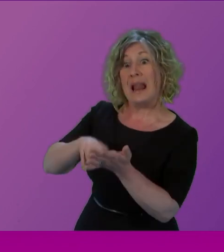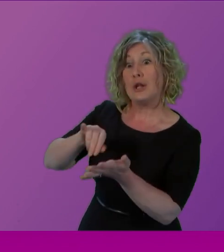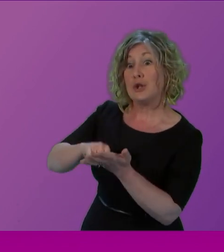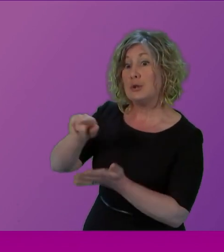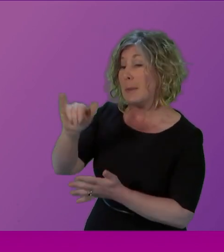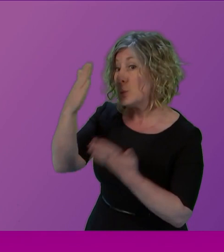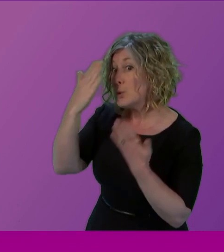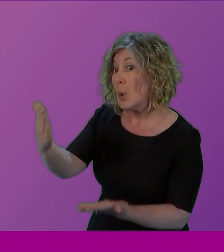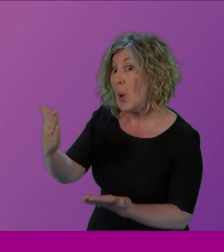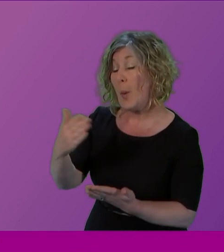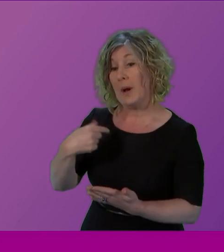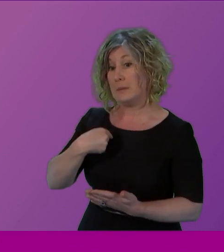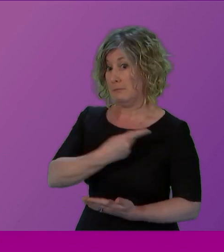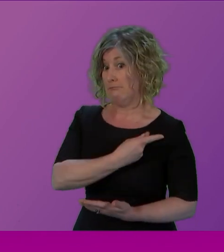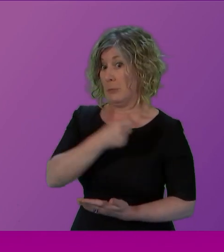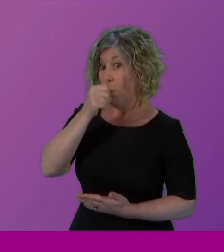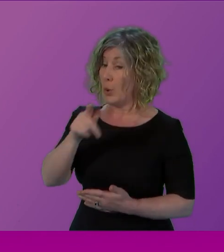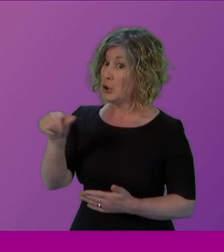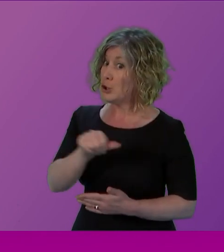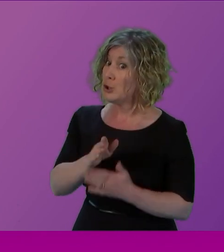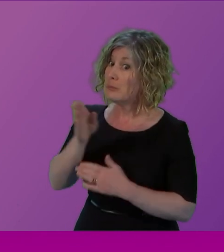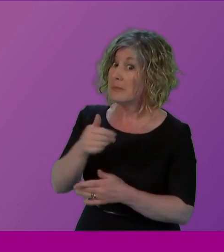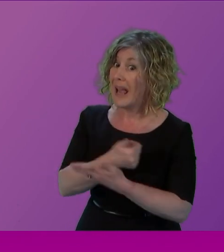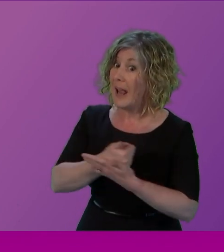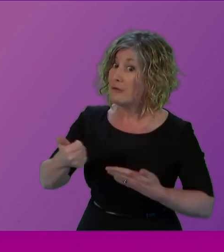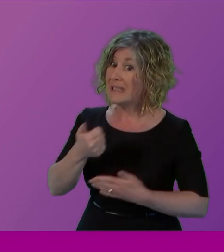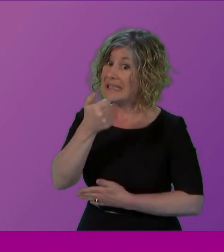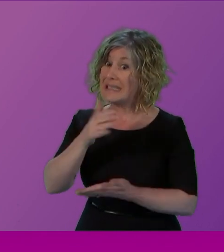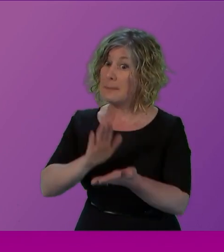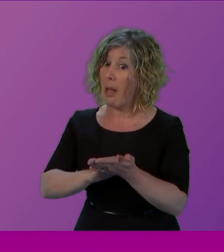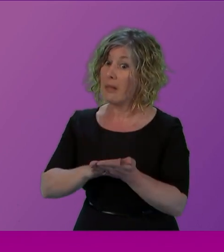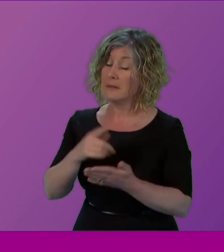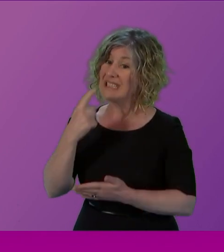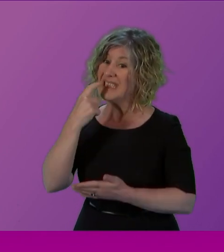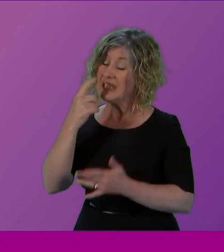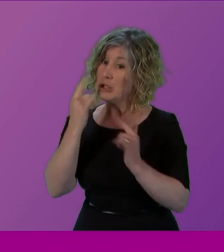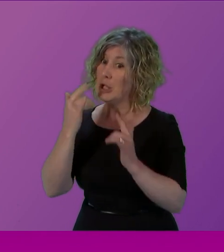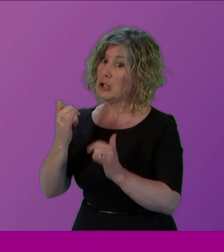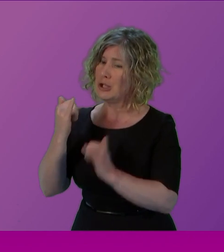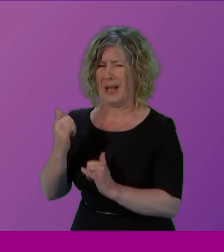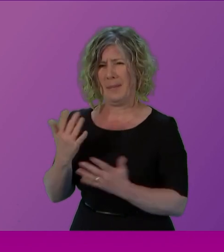is supposed to get a dental check-up every six months, so those figures are not good enough.